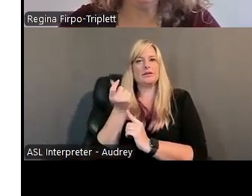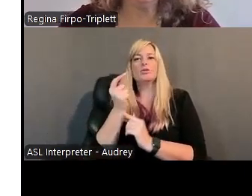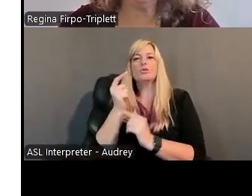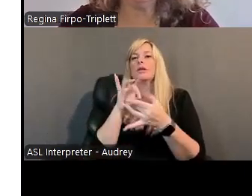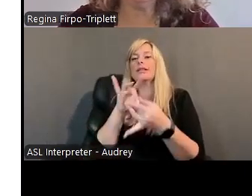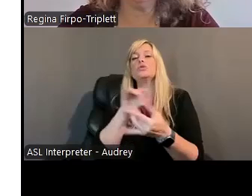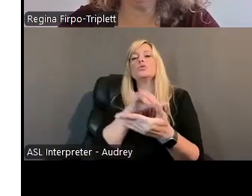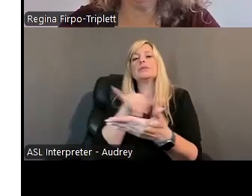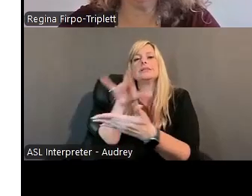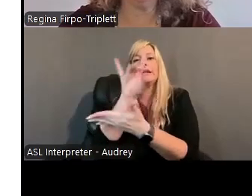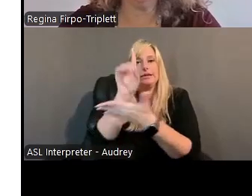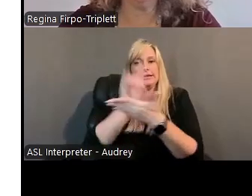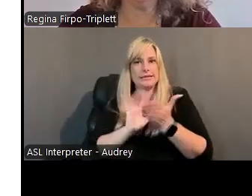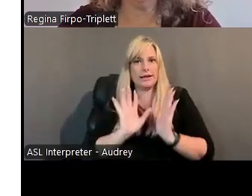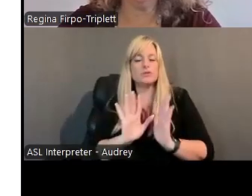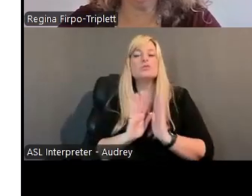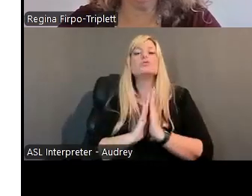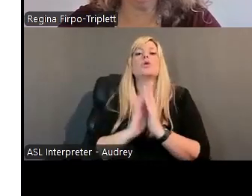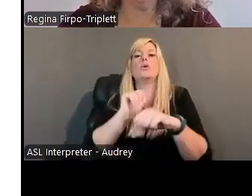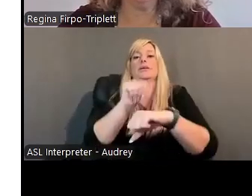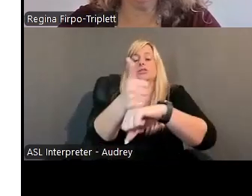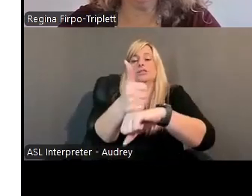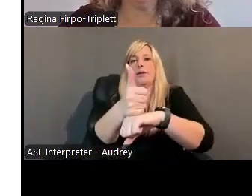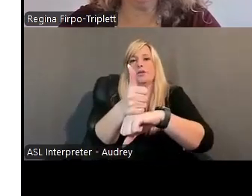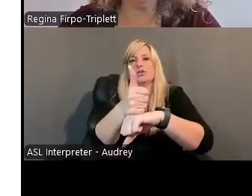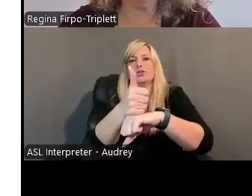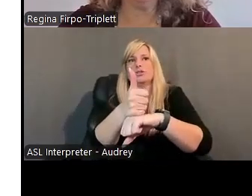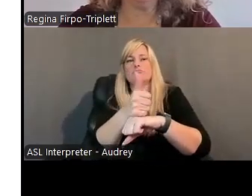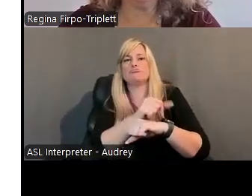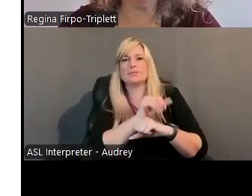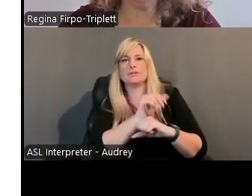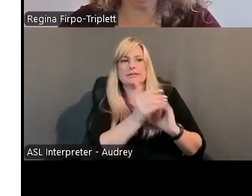establish the efficacy of the skill flex training library for autistic young adults